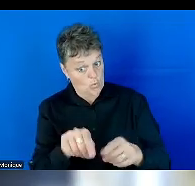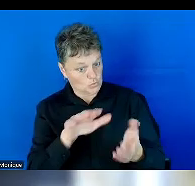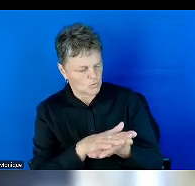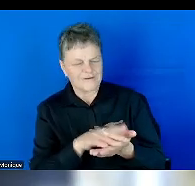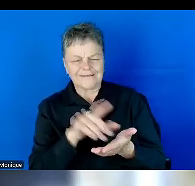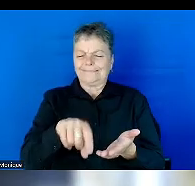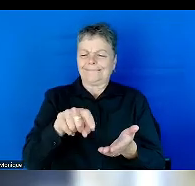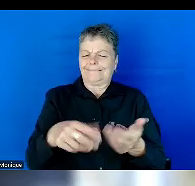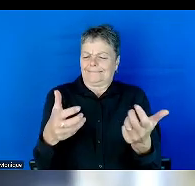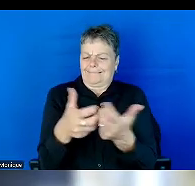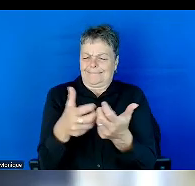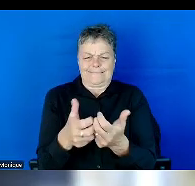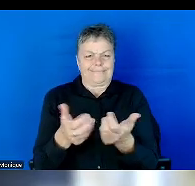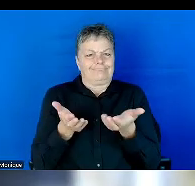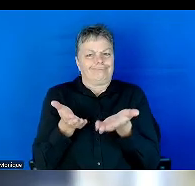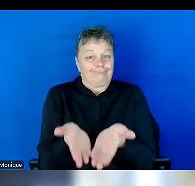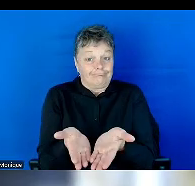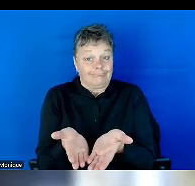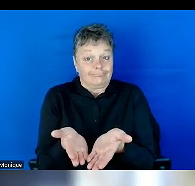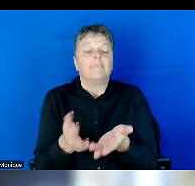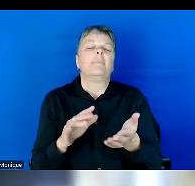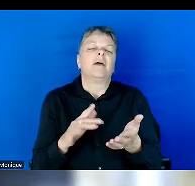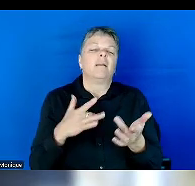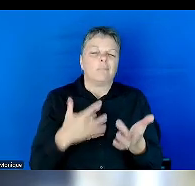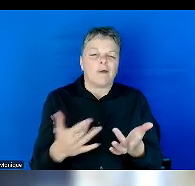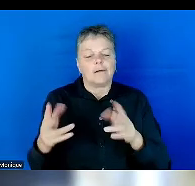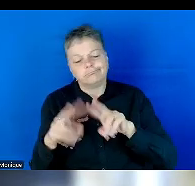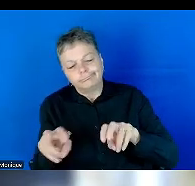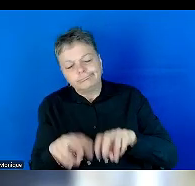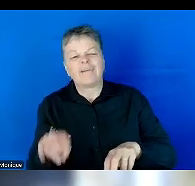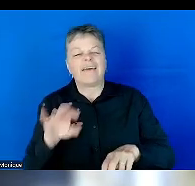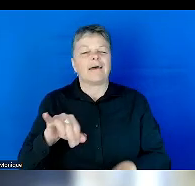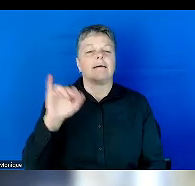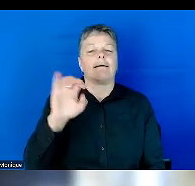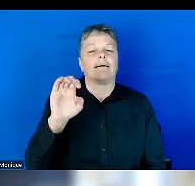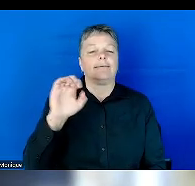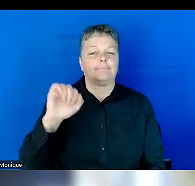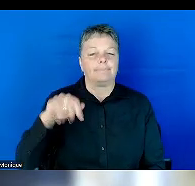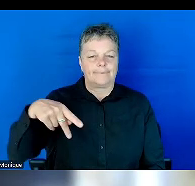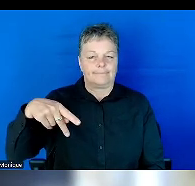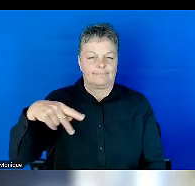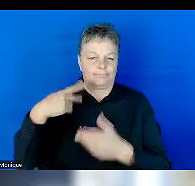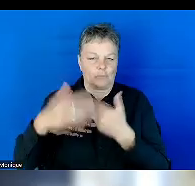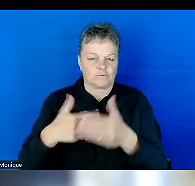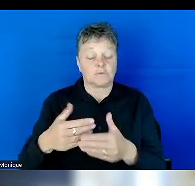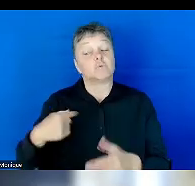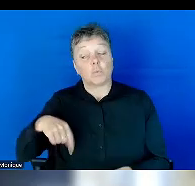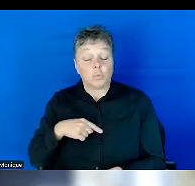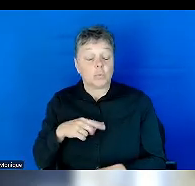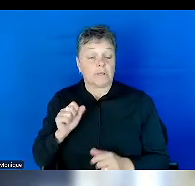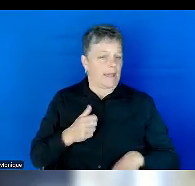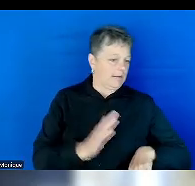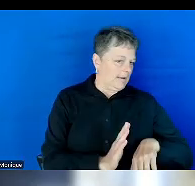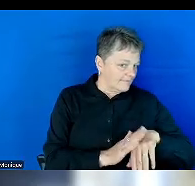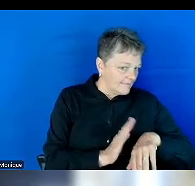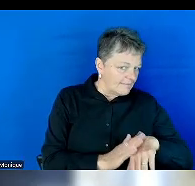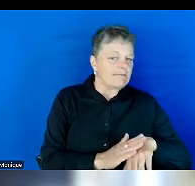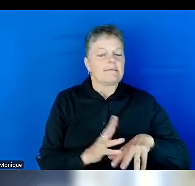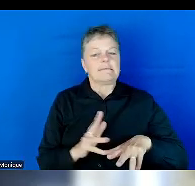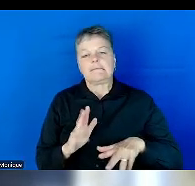go through the the IEP process. So, we can give some advice and help about navigating that um or